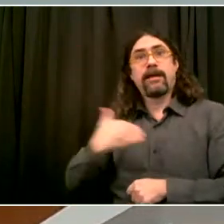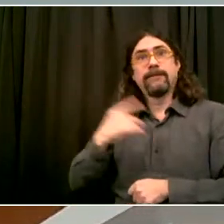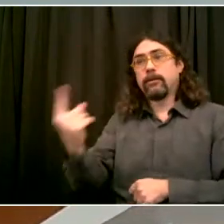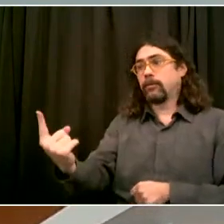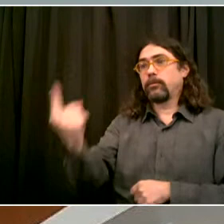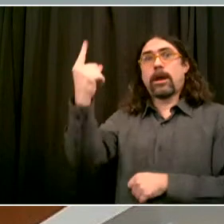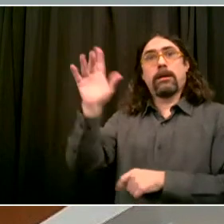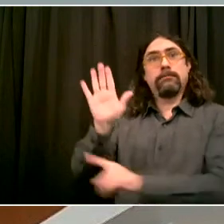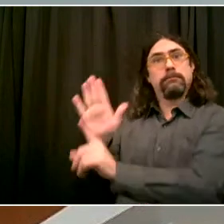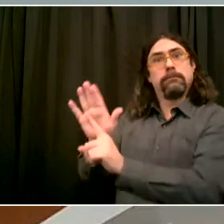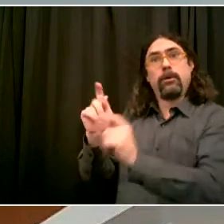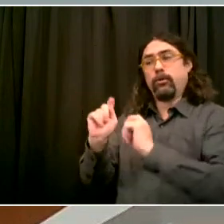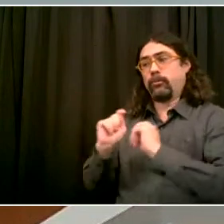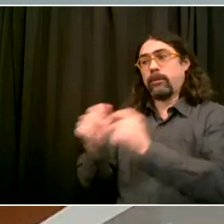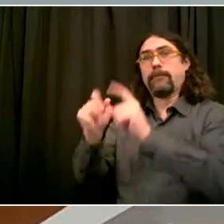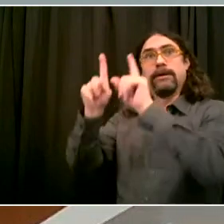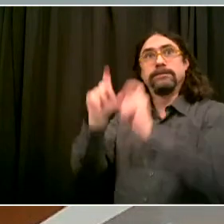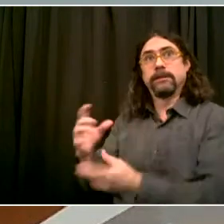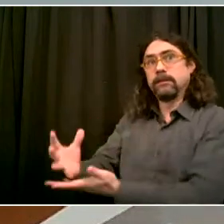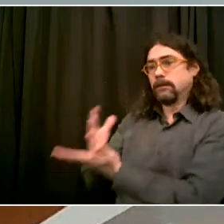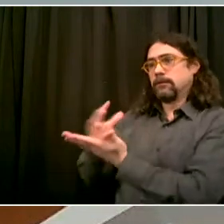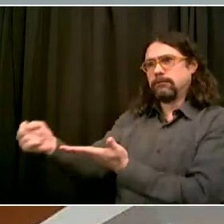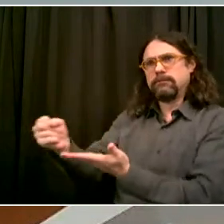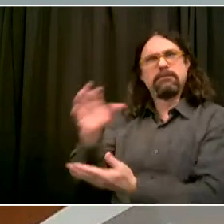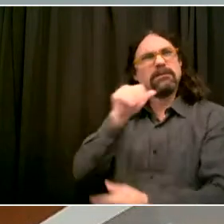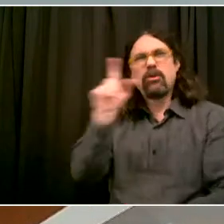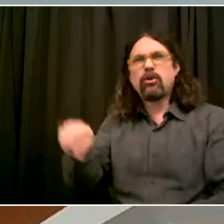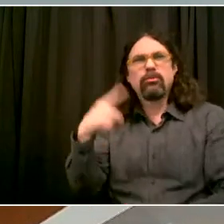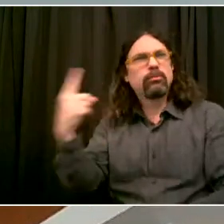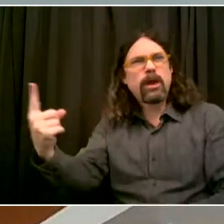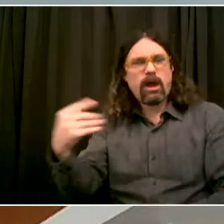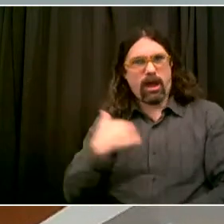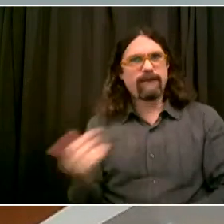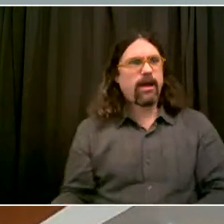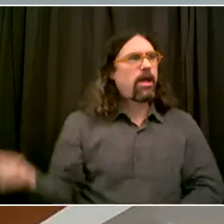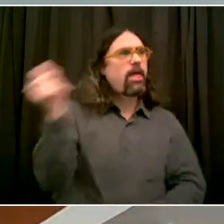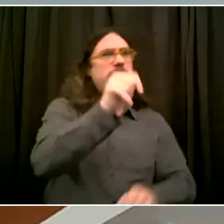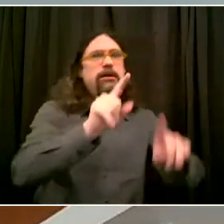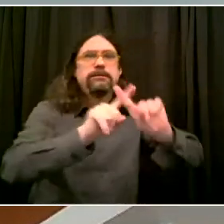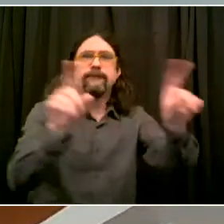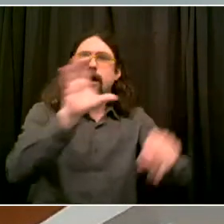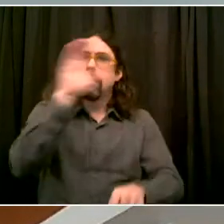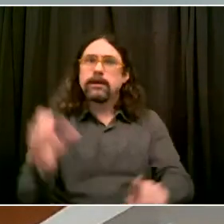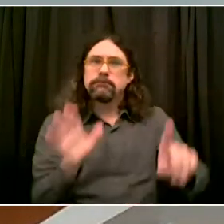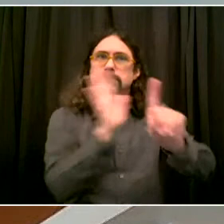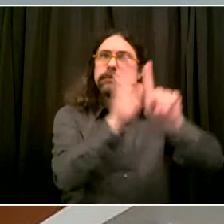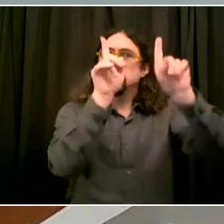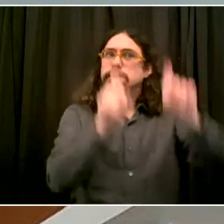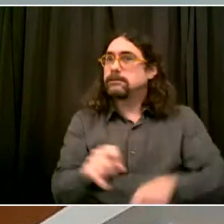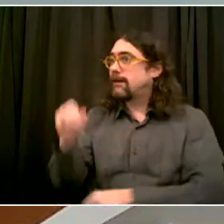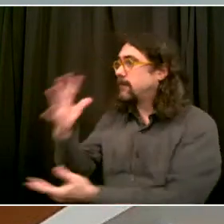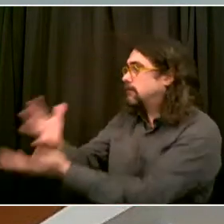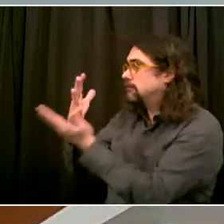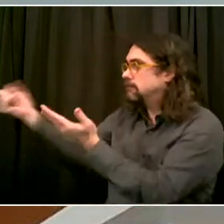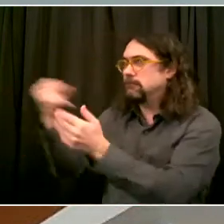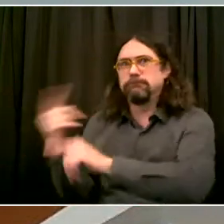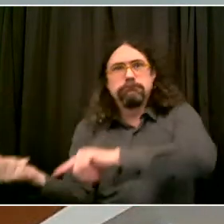OF TEST.